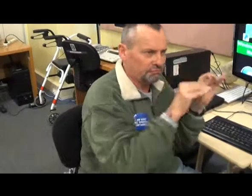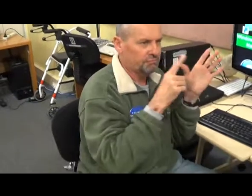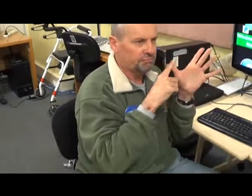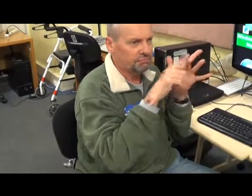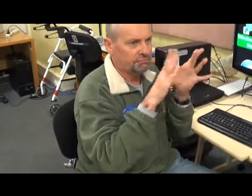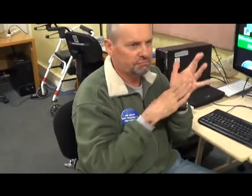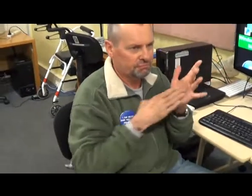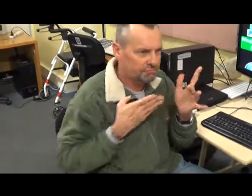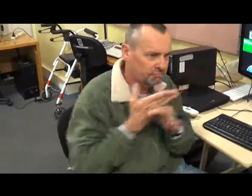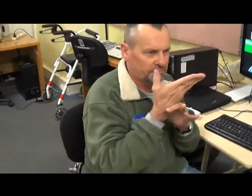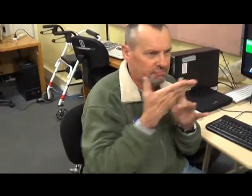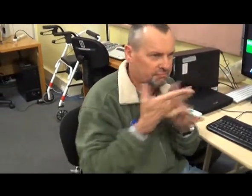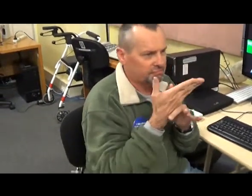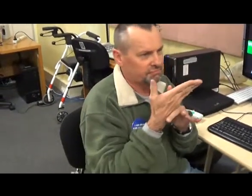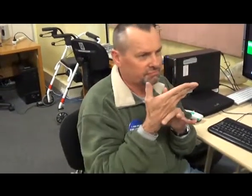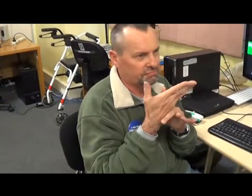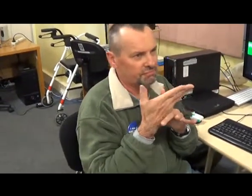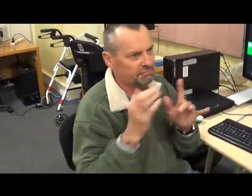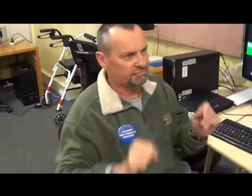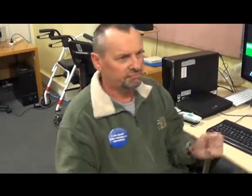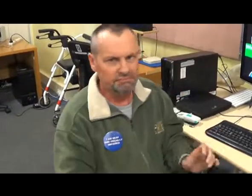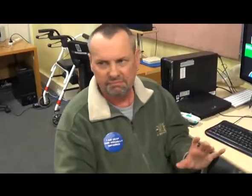through that, then I have AOL instant messenger as a back up.